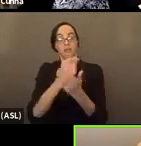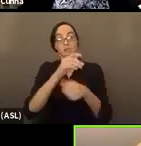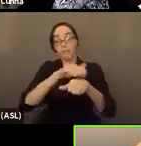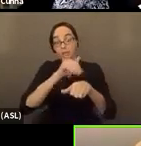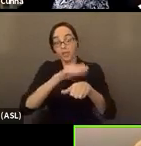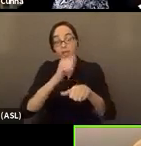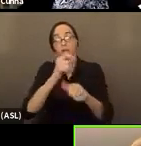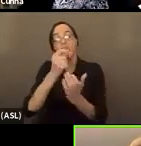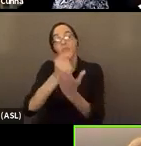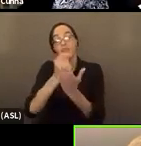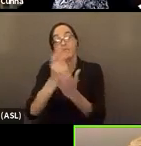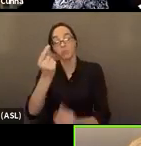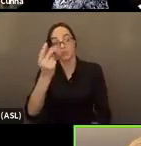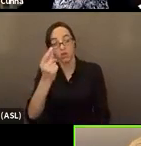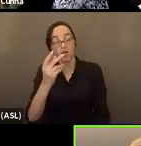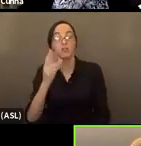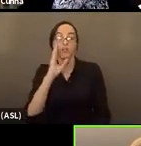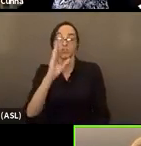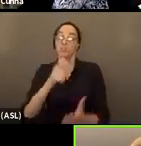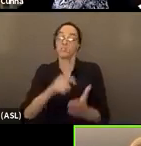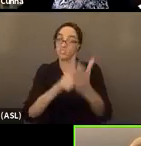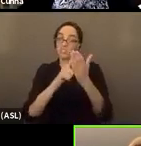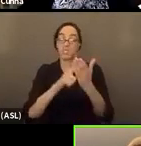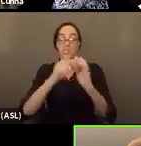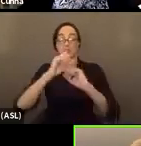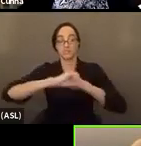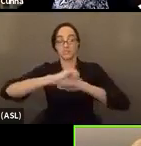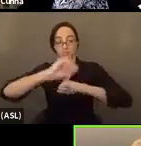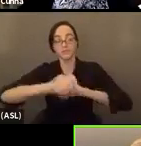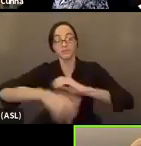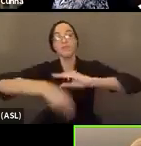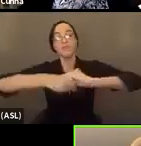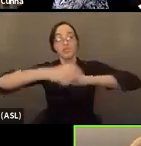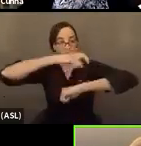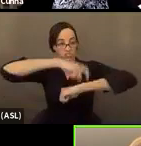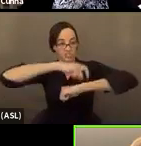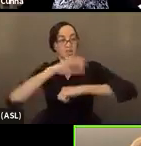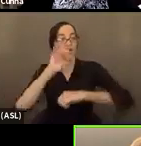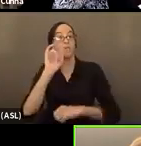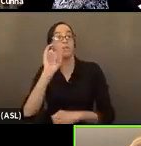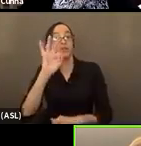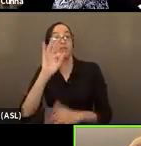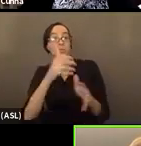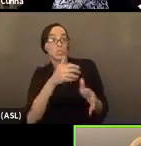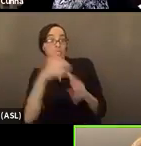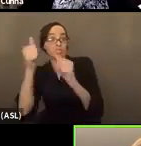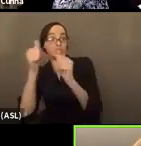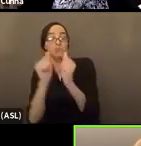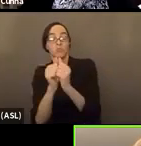also if you're evacuating a pet with yourself so be ready with that pet in terms of the crate and